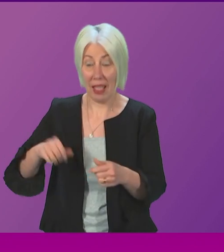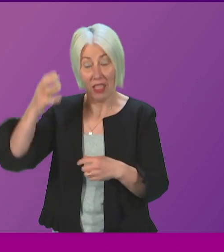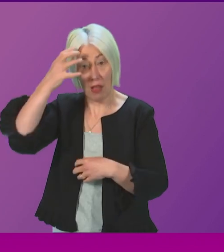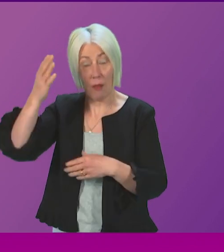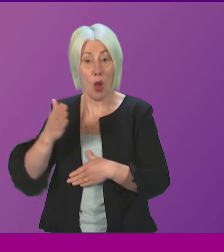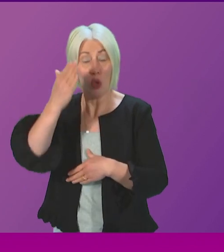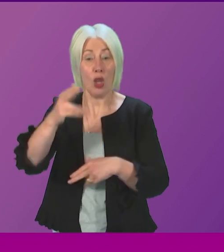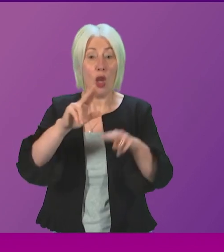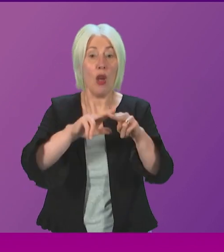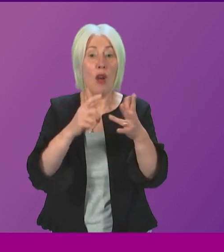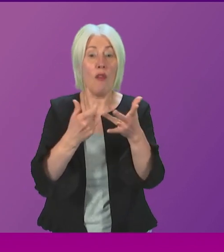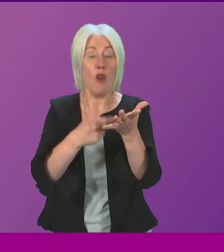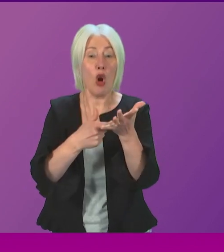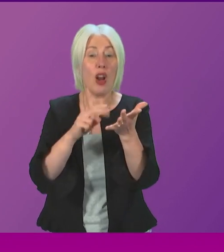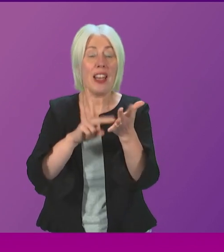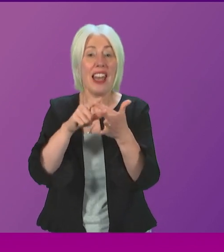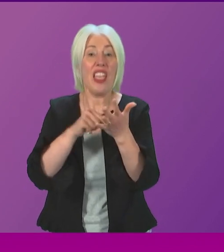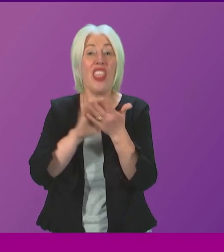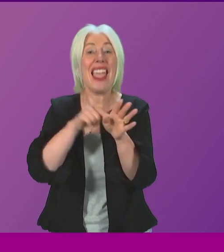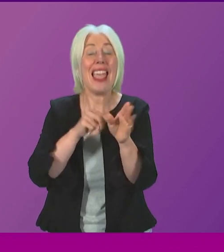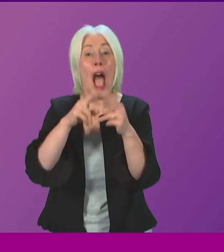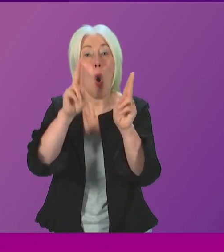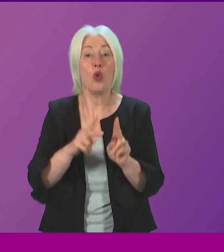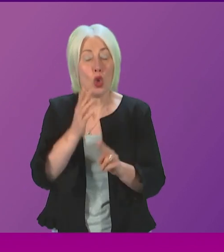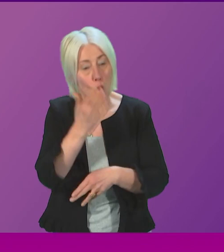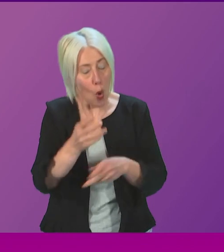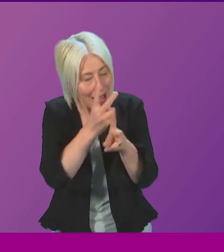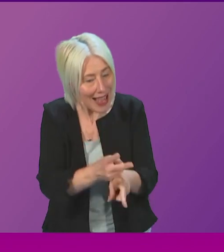Fornethy House residential school for care and nurturing were instead subjected to a